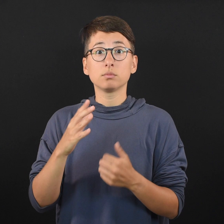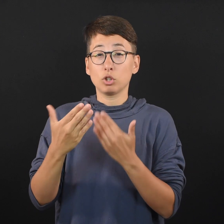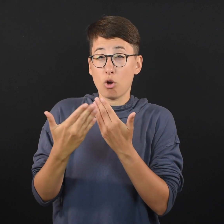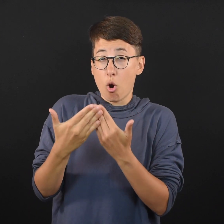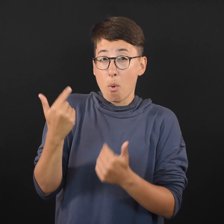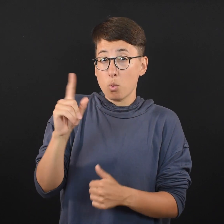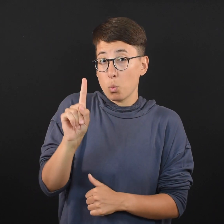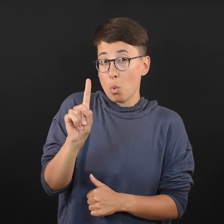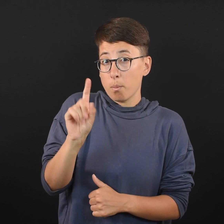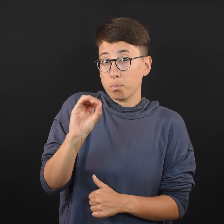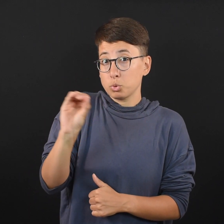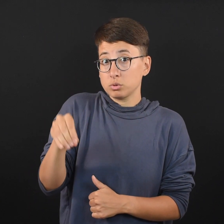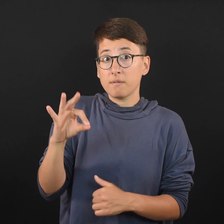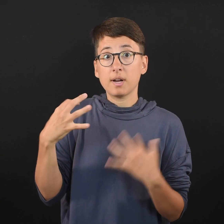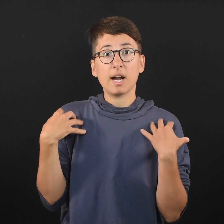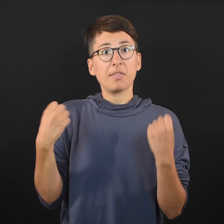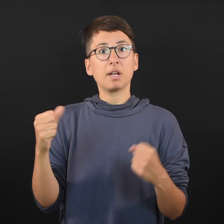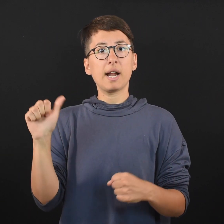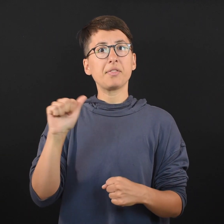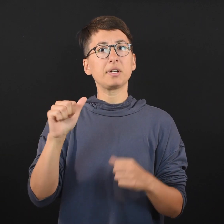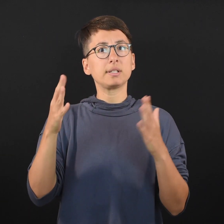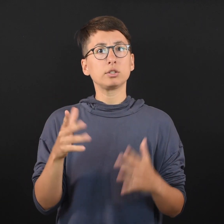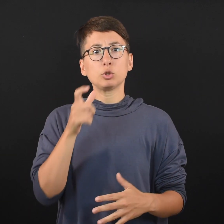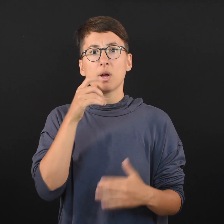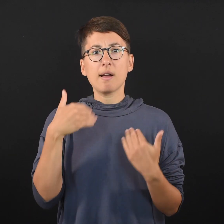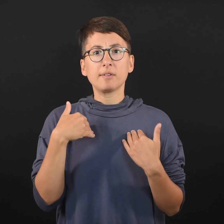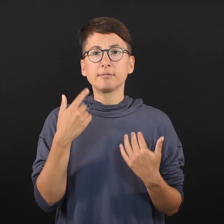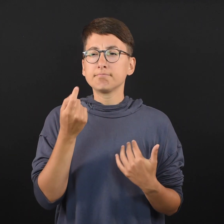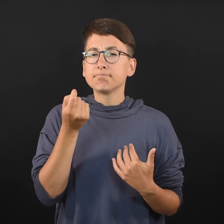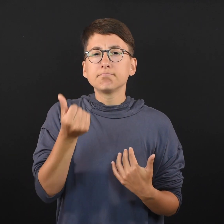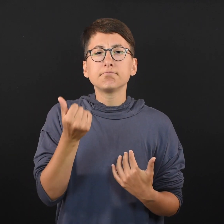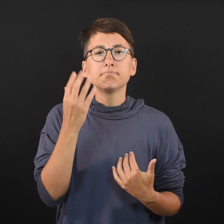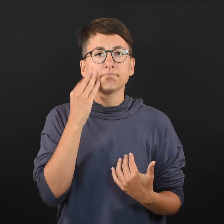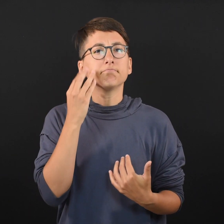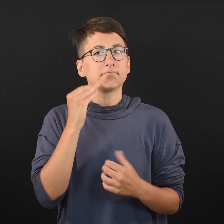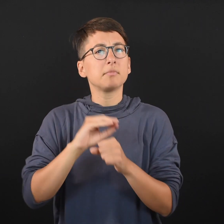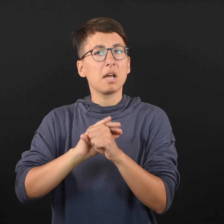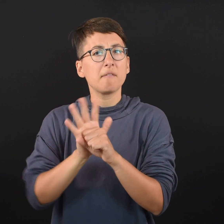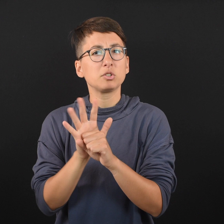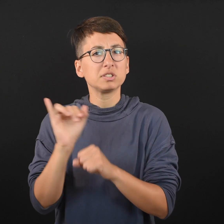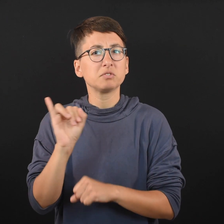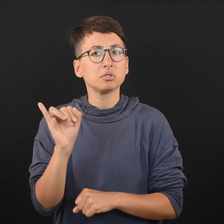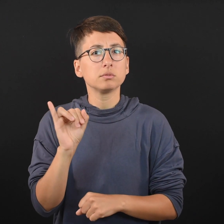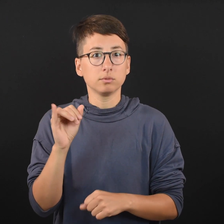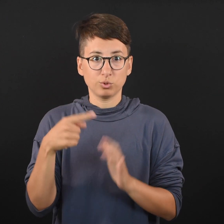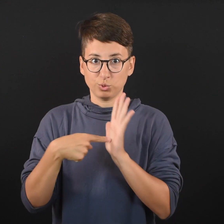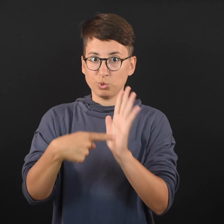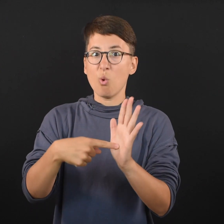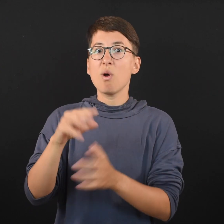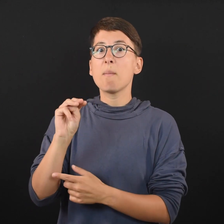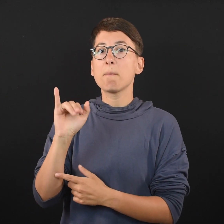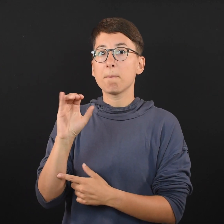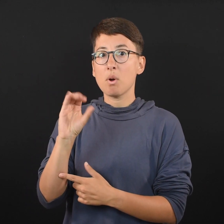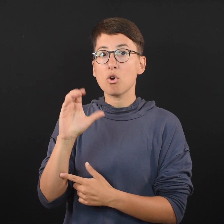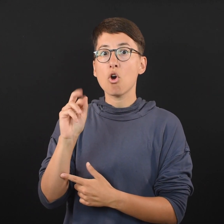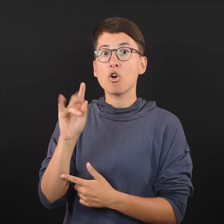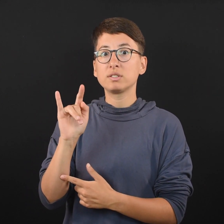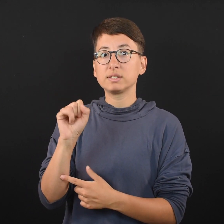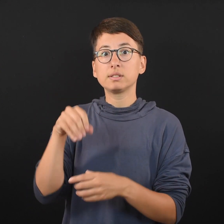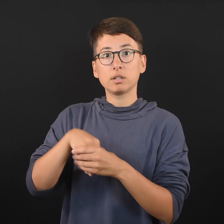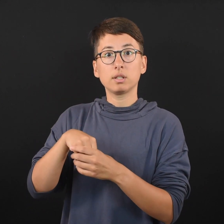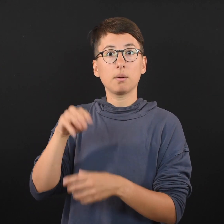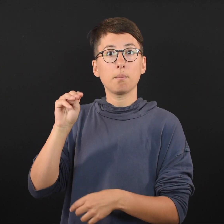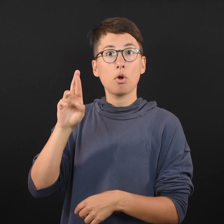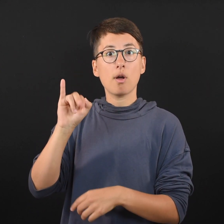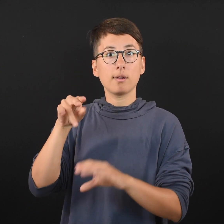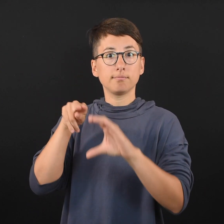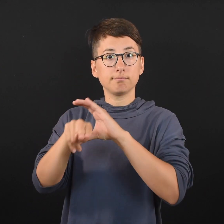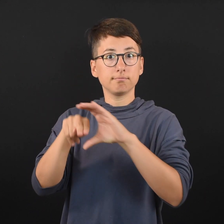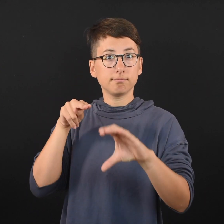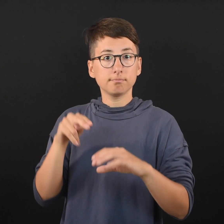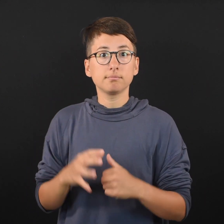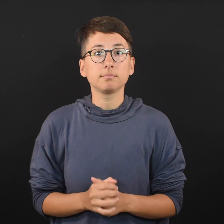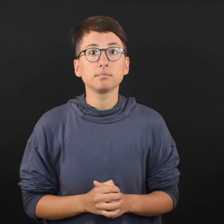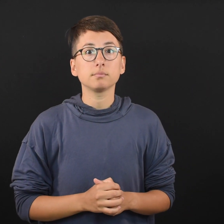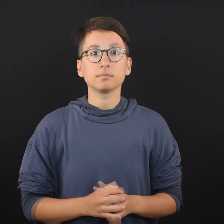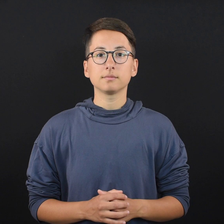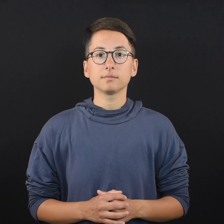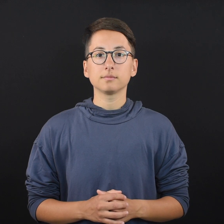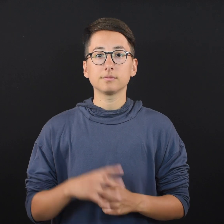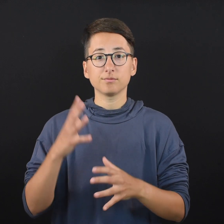1% of fit athletes who had a mild COVID-19 infection show myocarditis on an MRI.